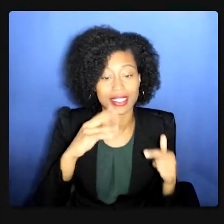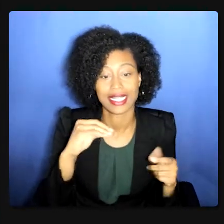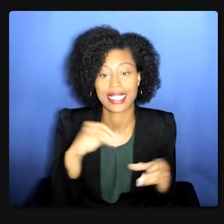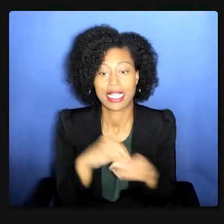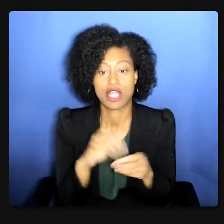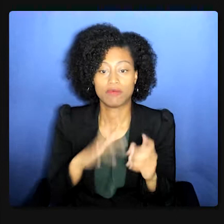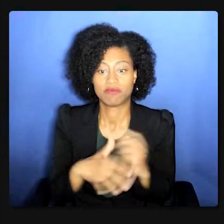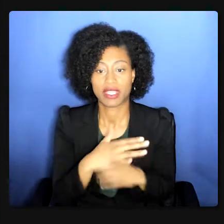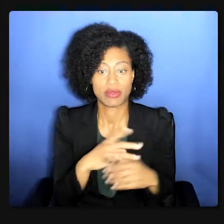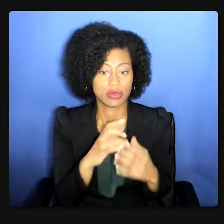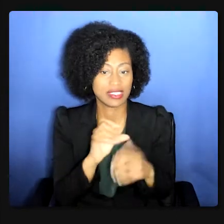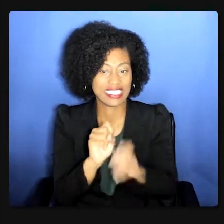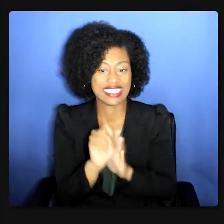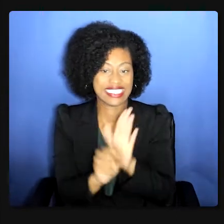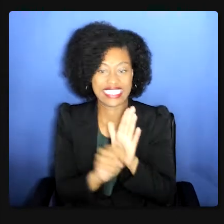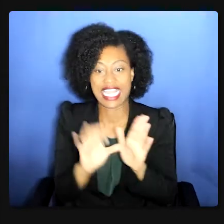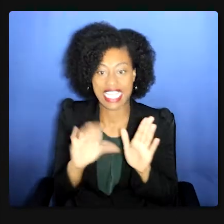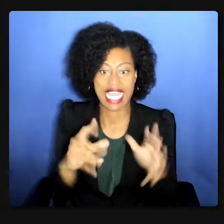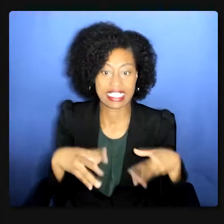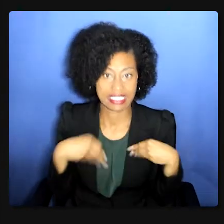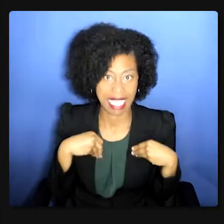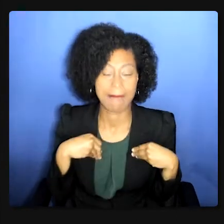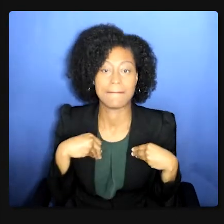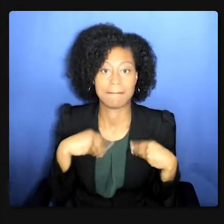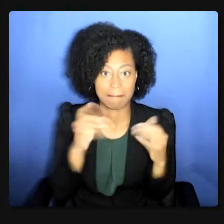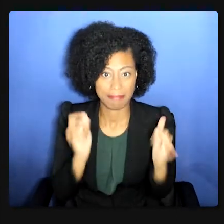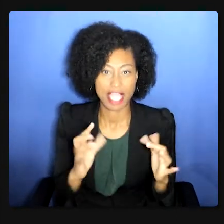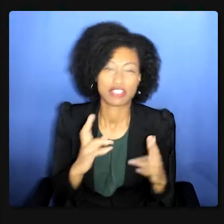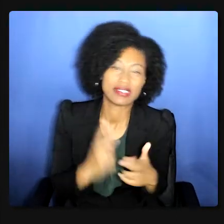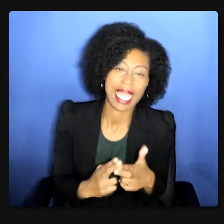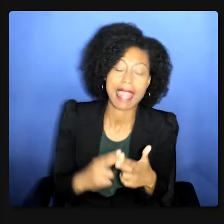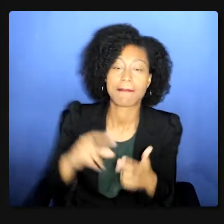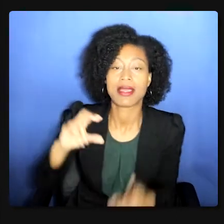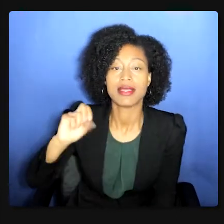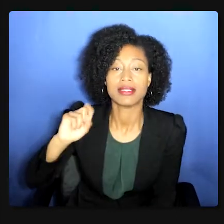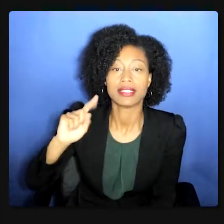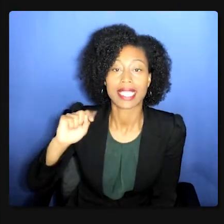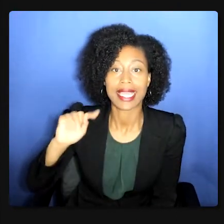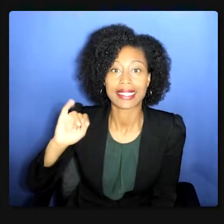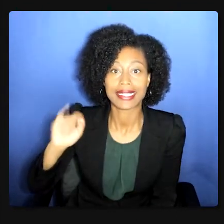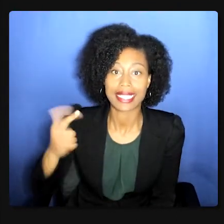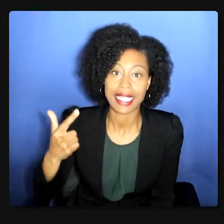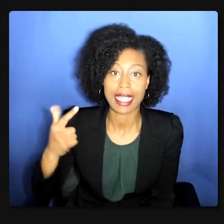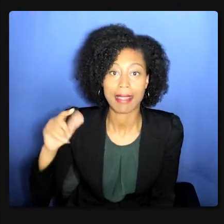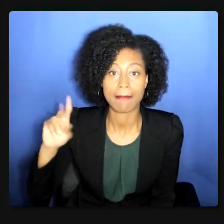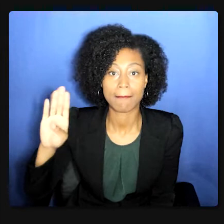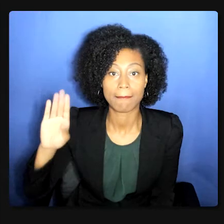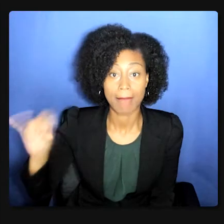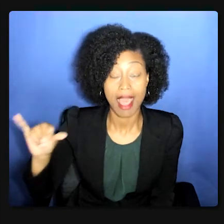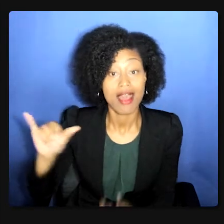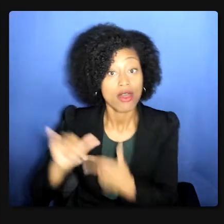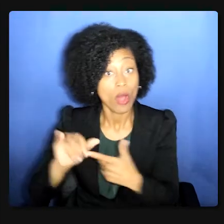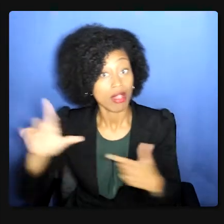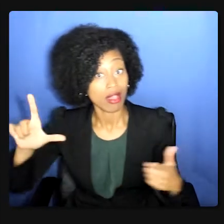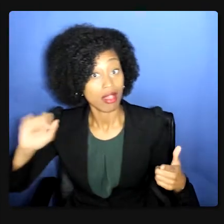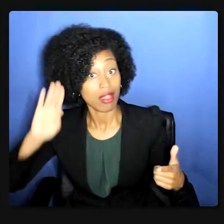that are ready to accept players, which we call standing by. [Amie] Standing by. Okay. Okay. [Dimitris] At this state, the matchmaker or the lobby service,